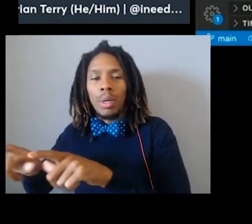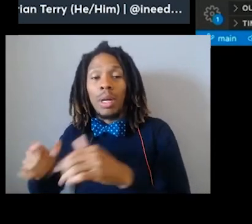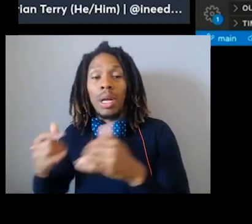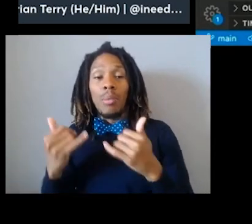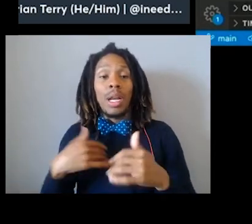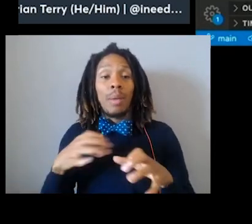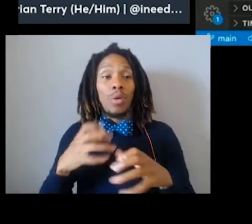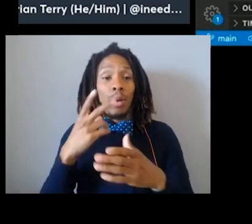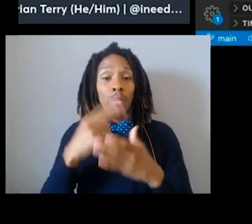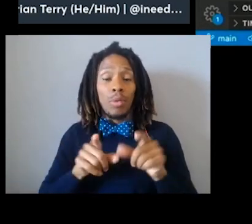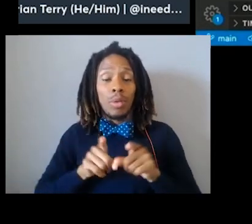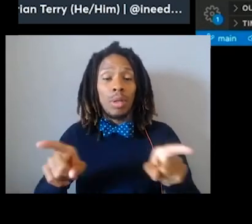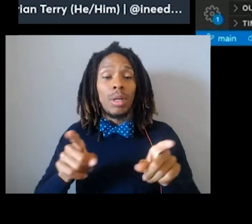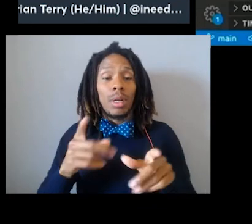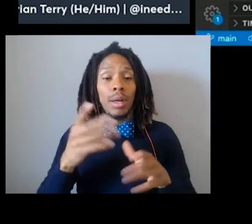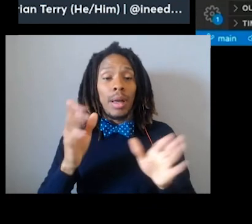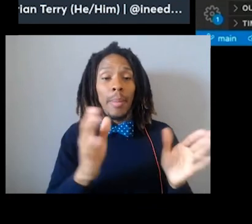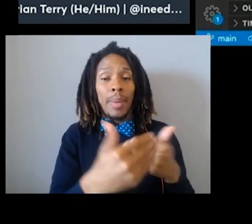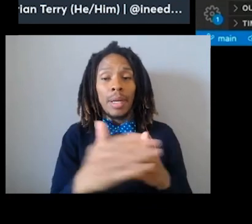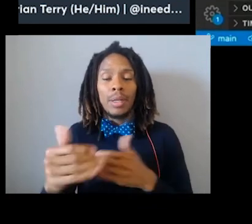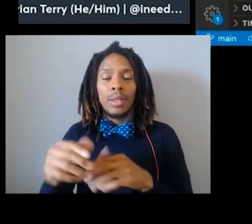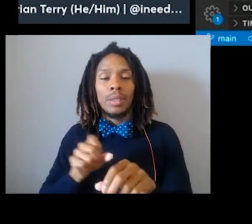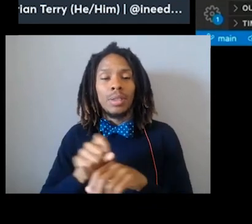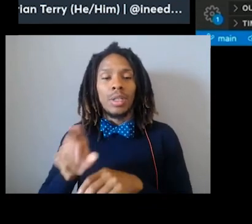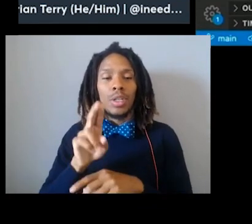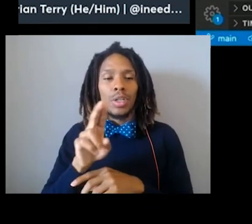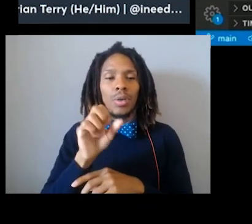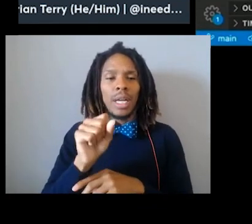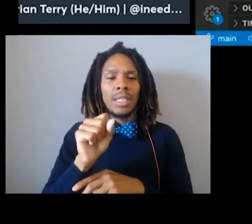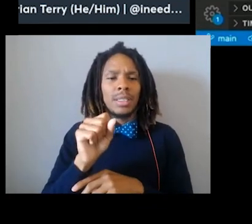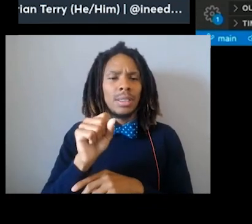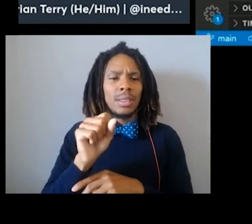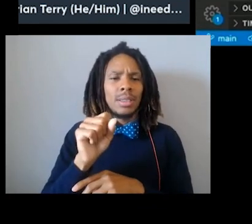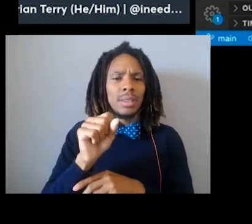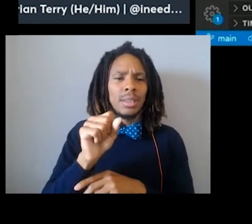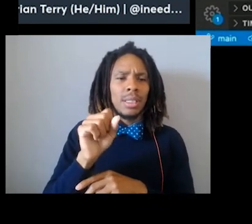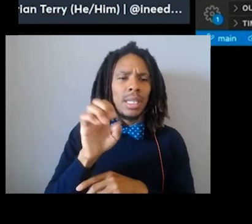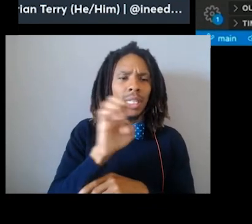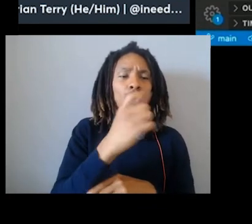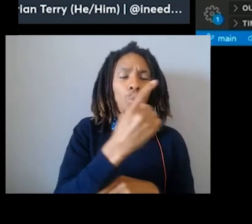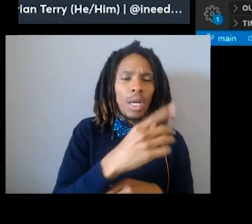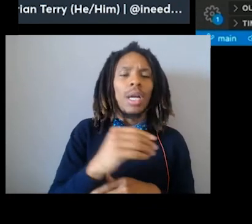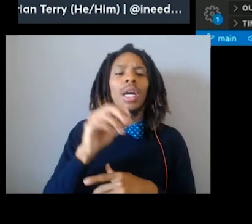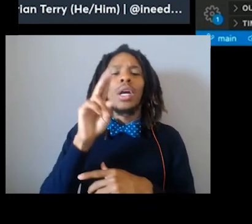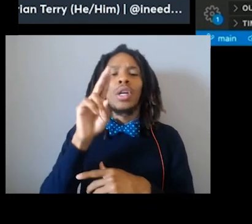and this will deploy to US-East-1 in my case. And then here at EB region two,